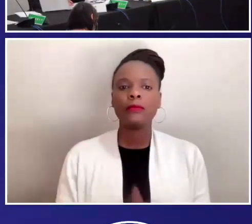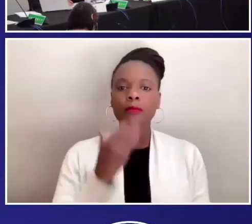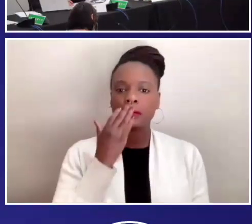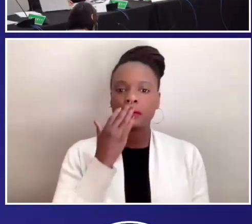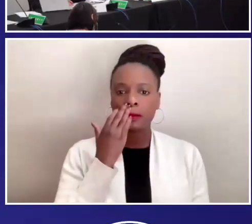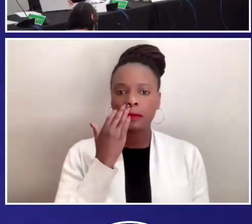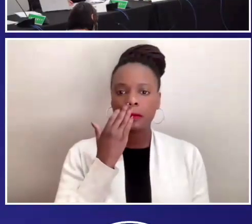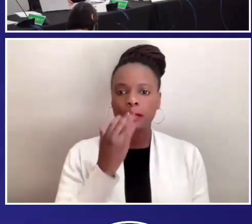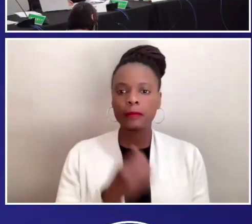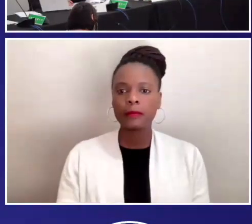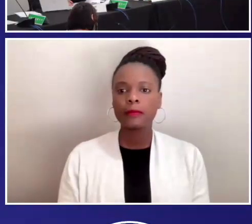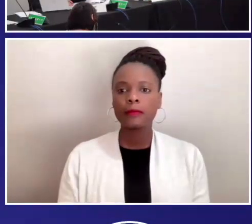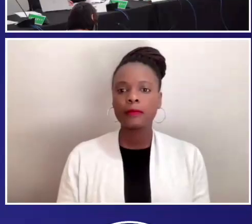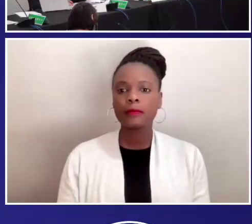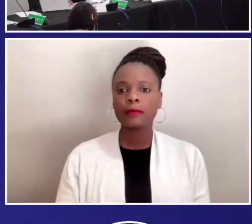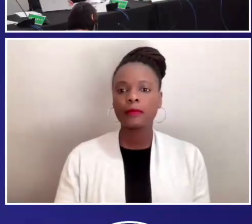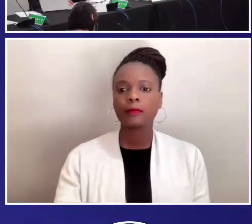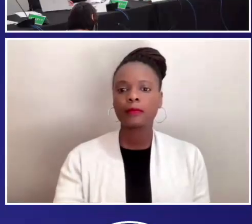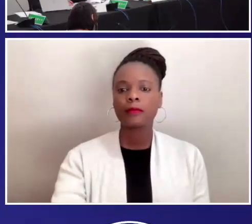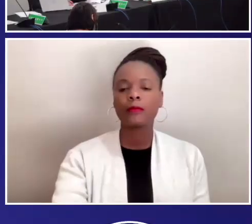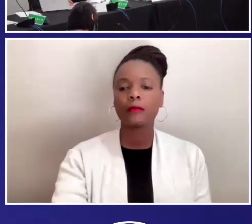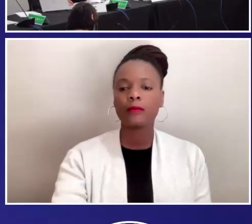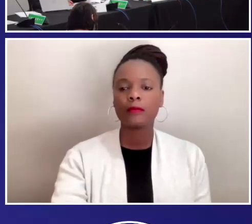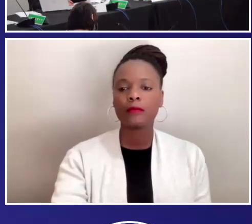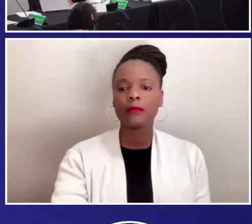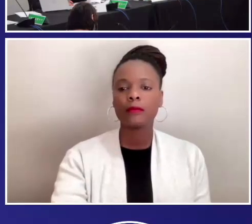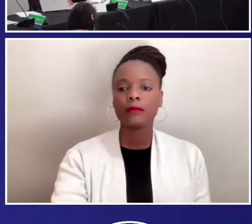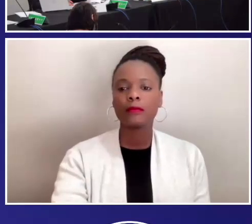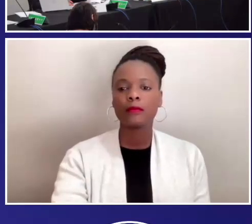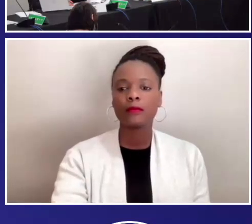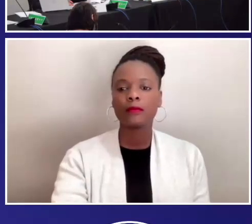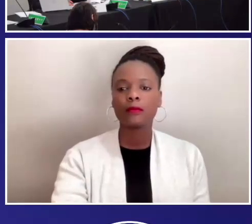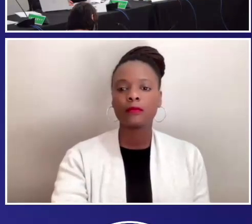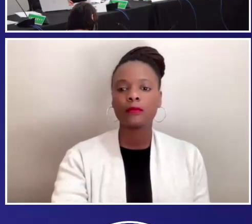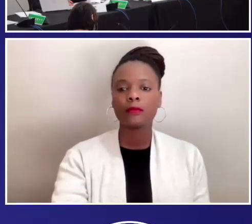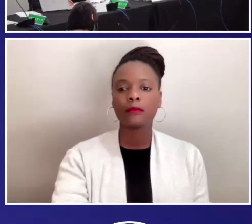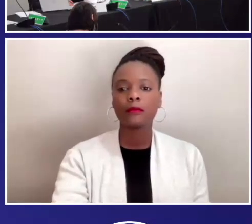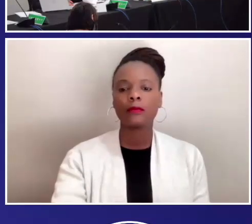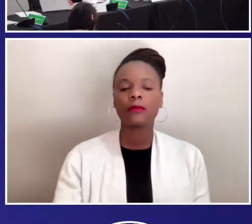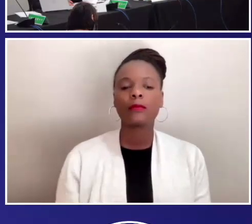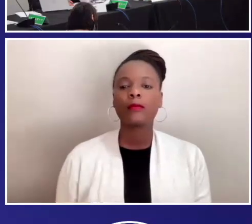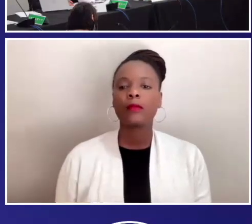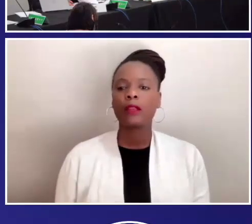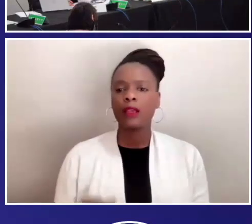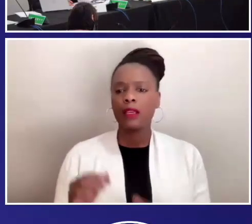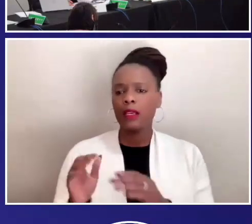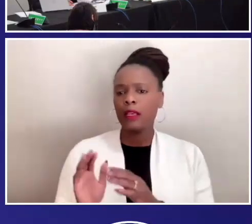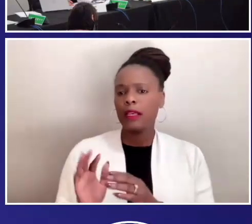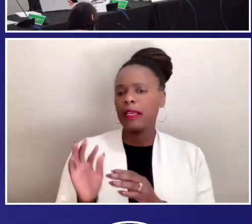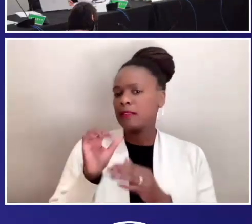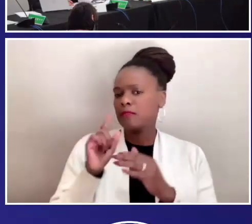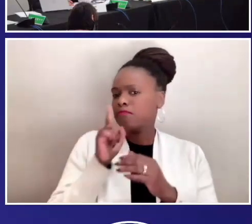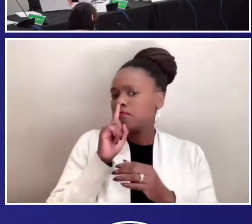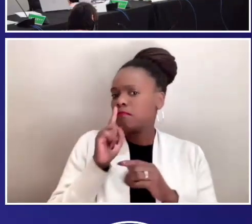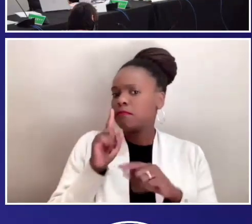but the -- but before that, in the previous one, the $50 is stated. So the way I read it,